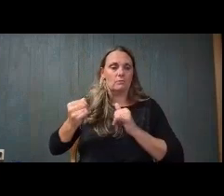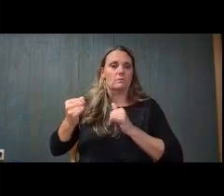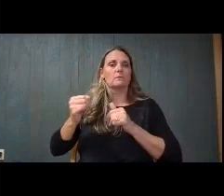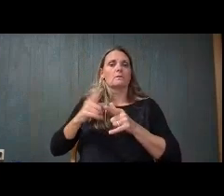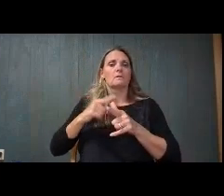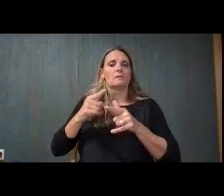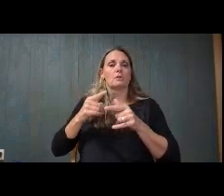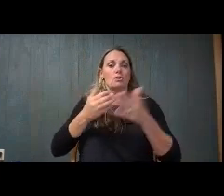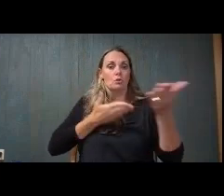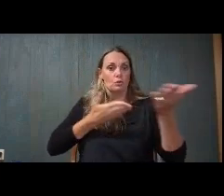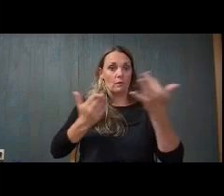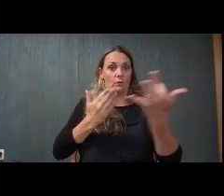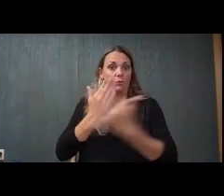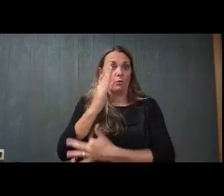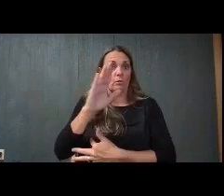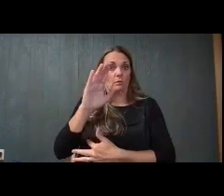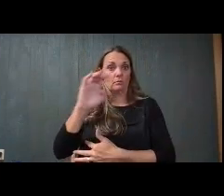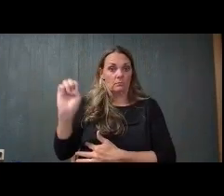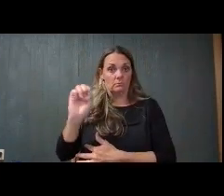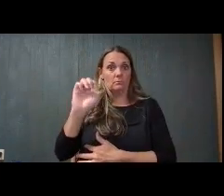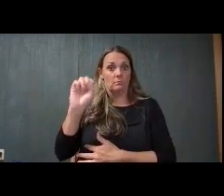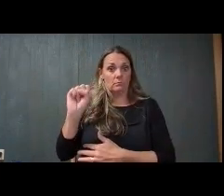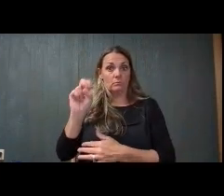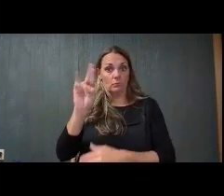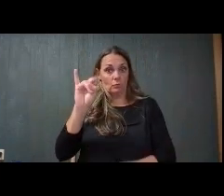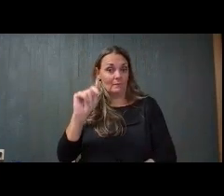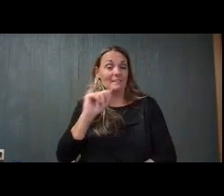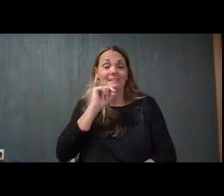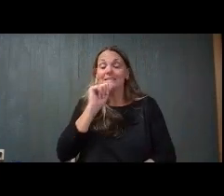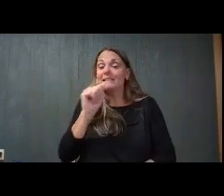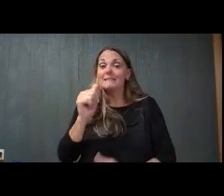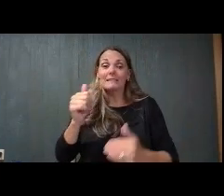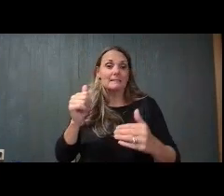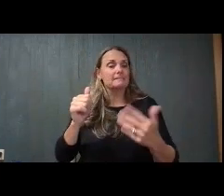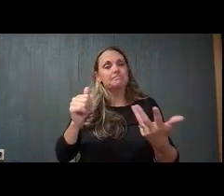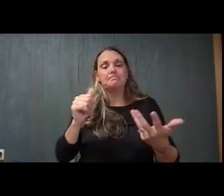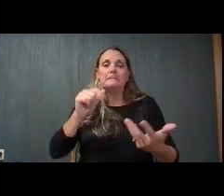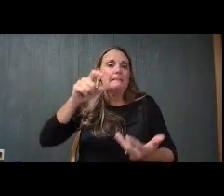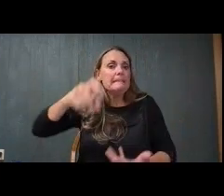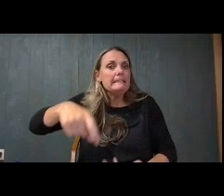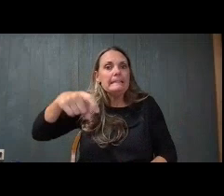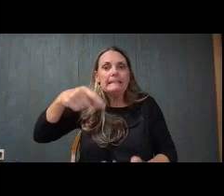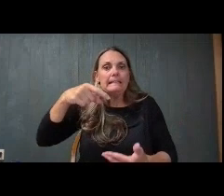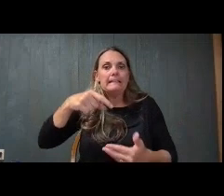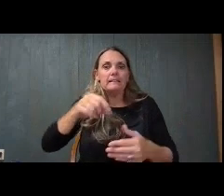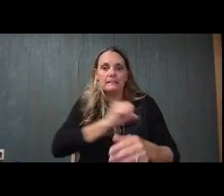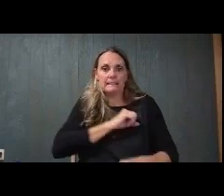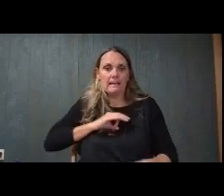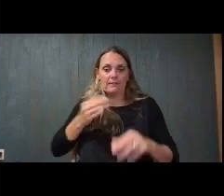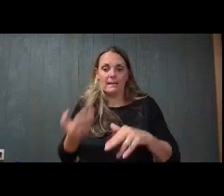the employment Services Unit does not warrant the staffing increase based on the 110